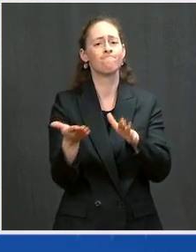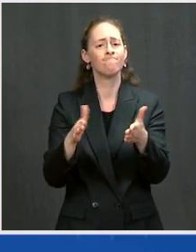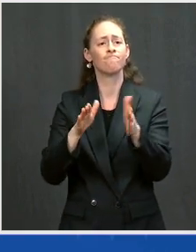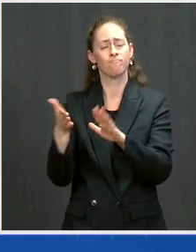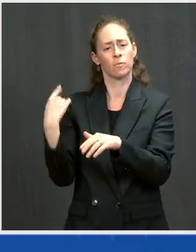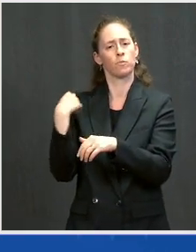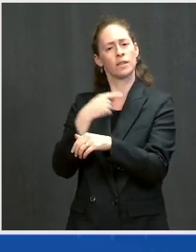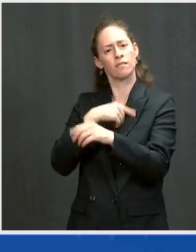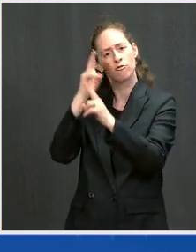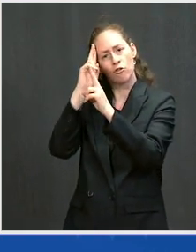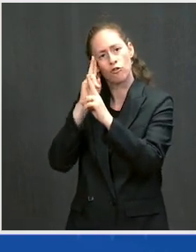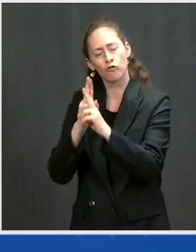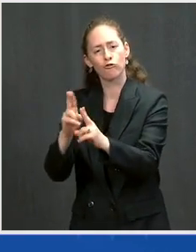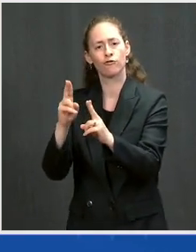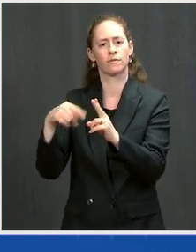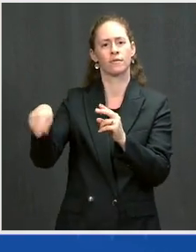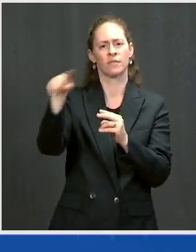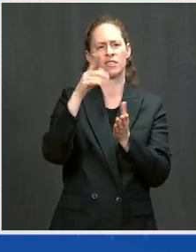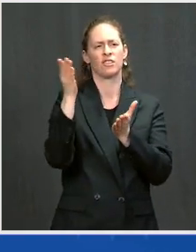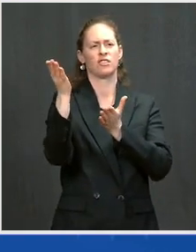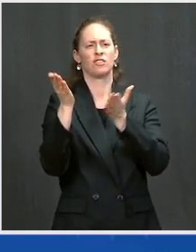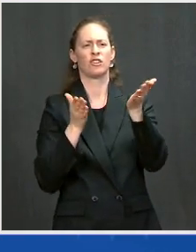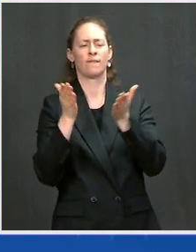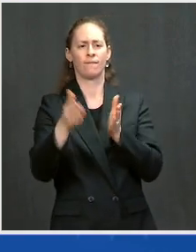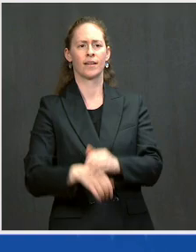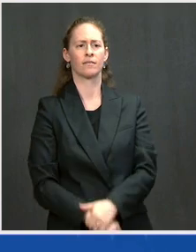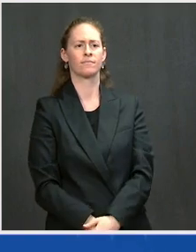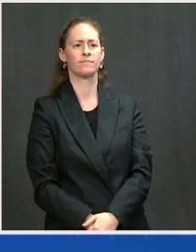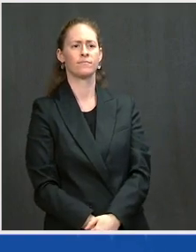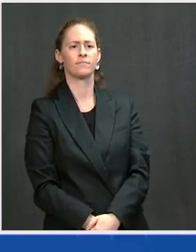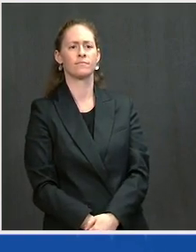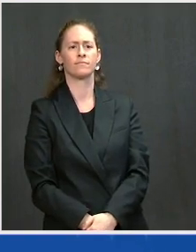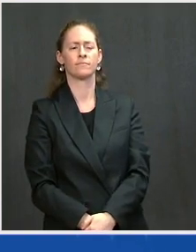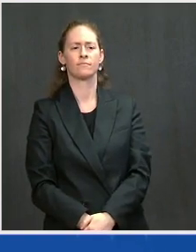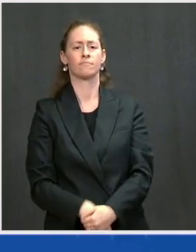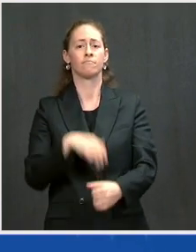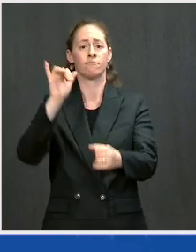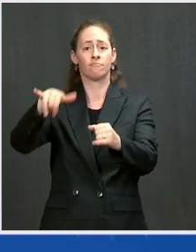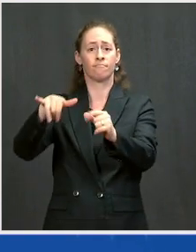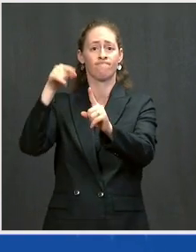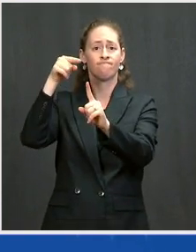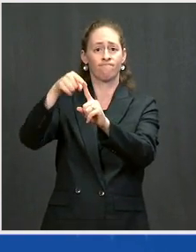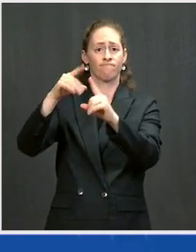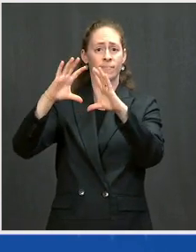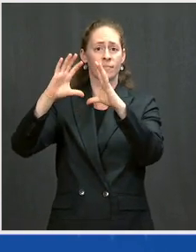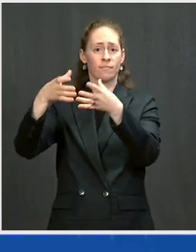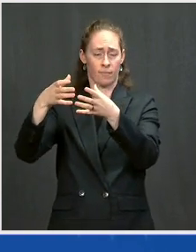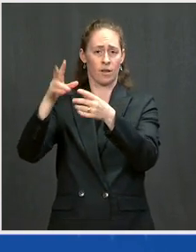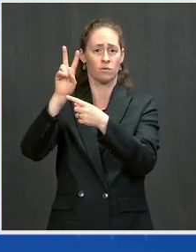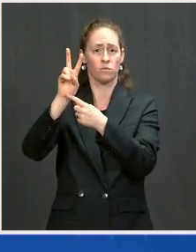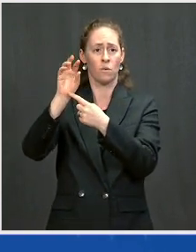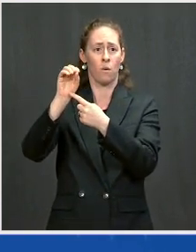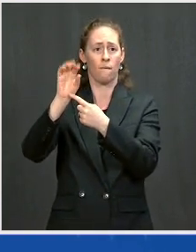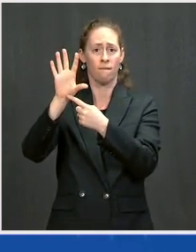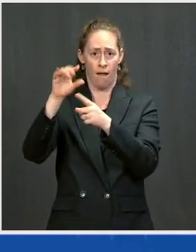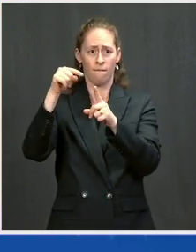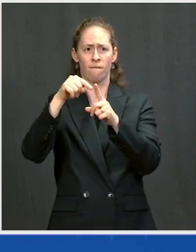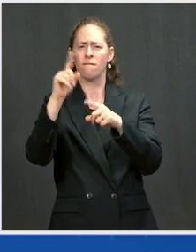Hill 205 was just 60 miles from the border with China and then Lieutenant Puckett and the Rangers